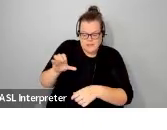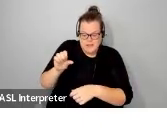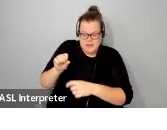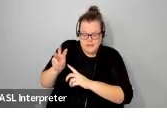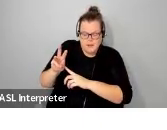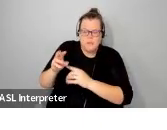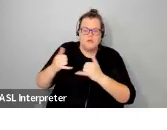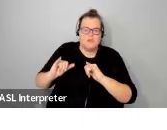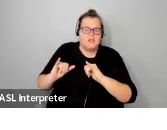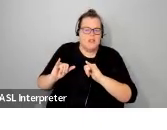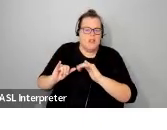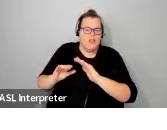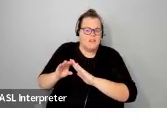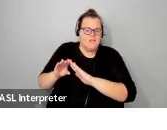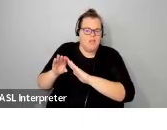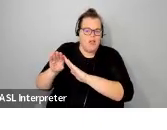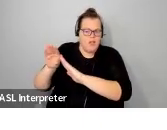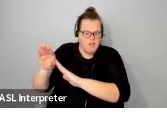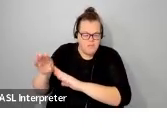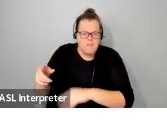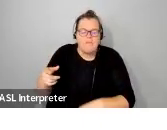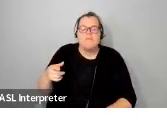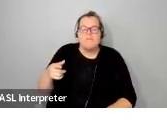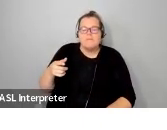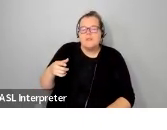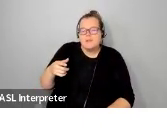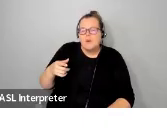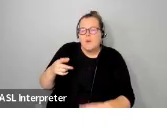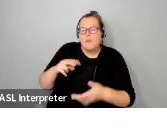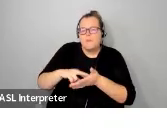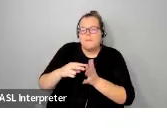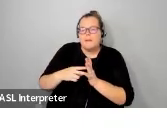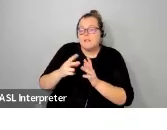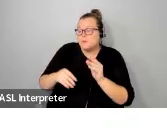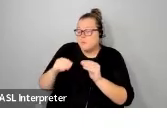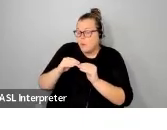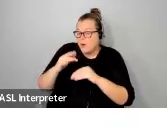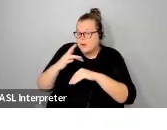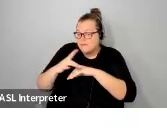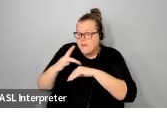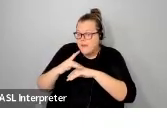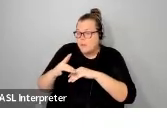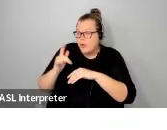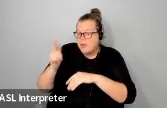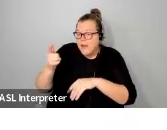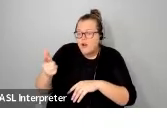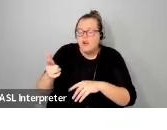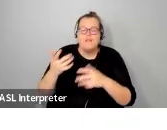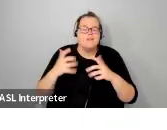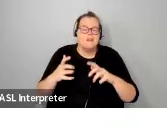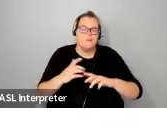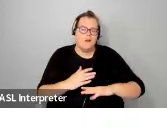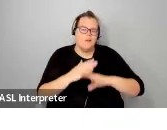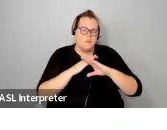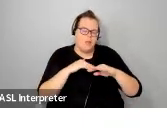that maybe it would more space would be needed to reserve later on. But didn't want to impede that access initially.